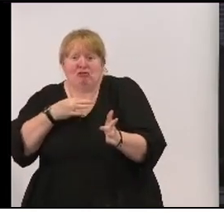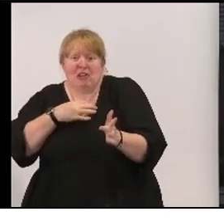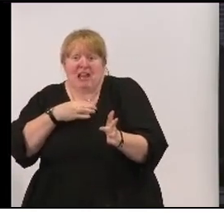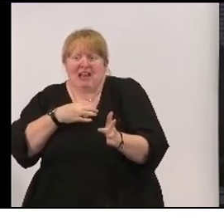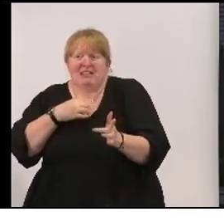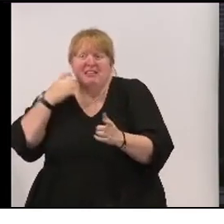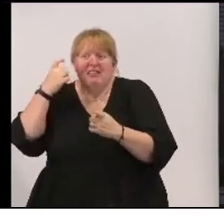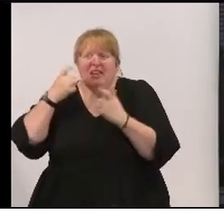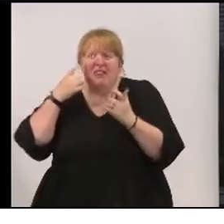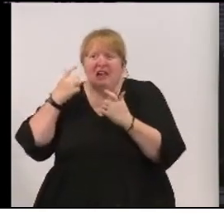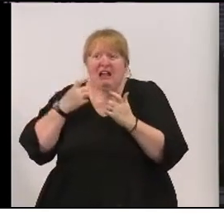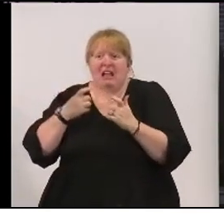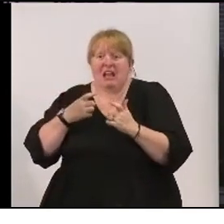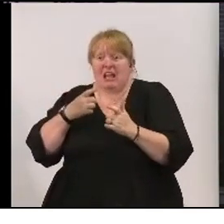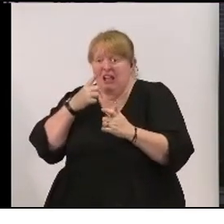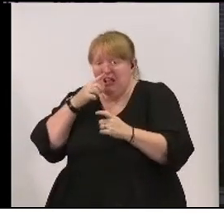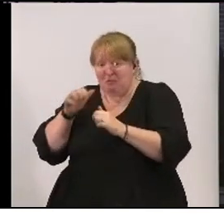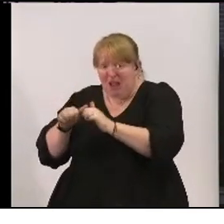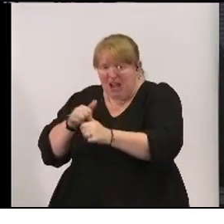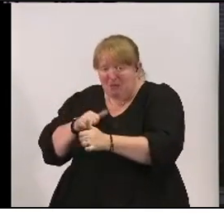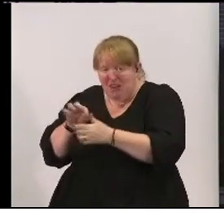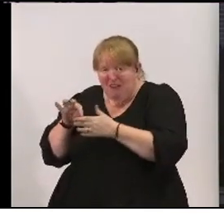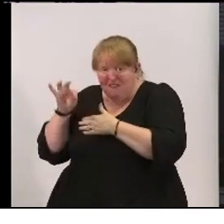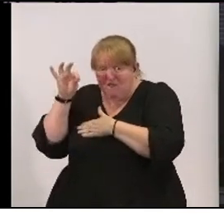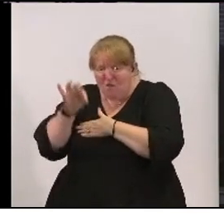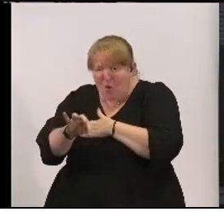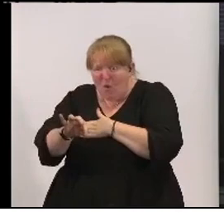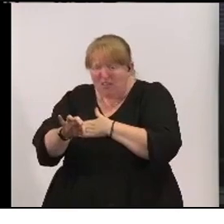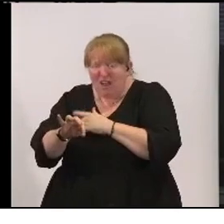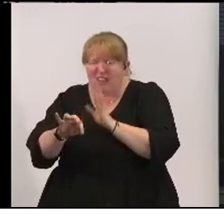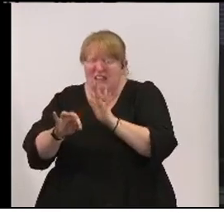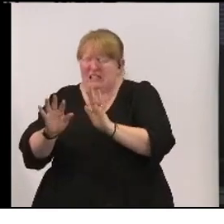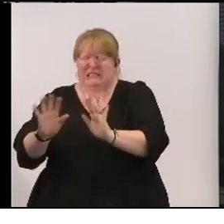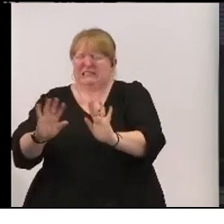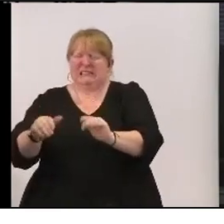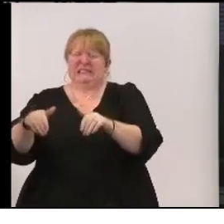So let's not bother, right. So there's still that element to it.